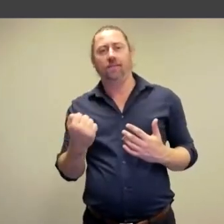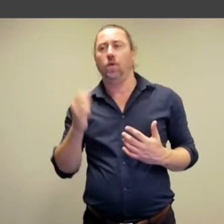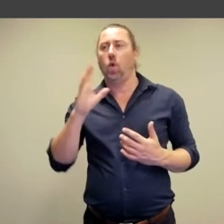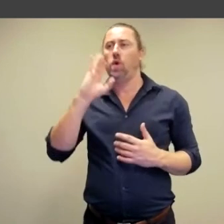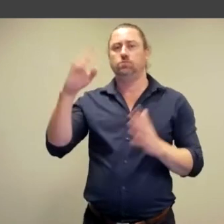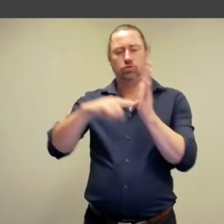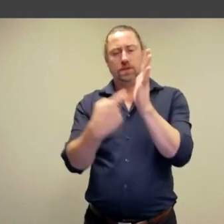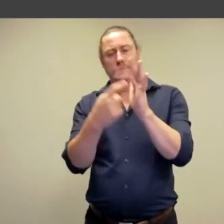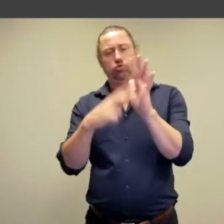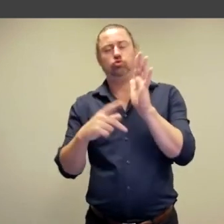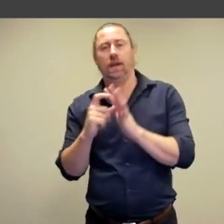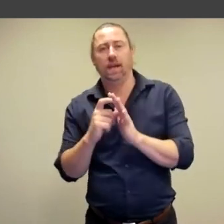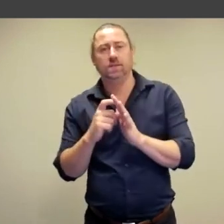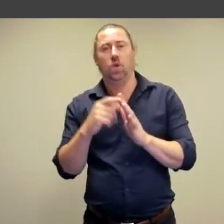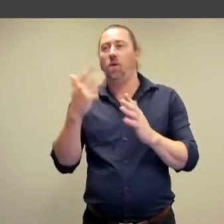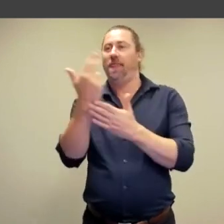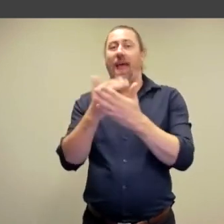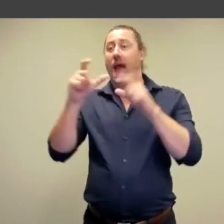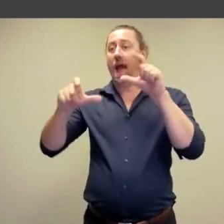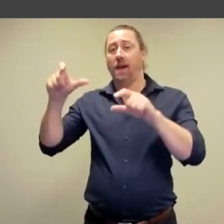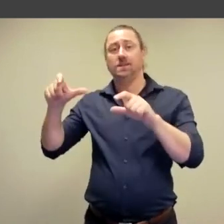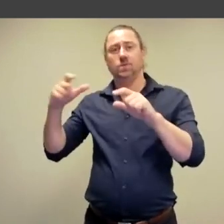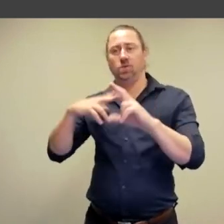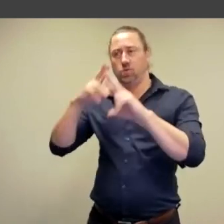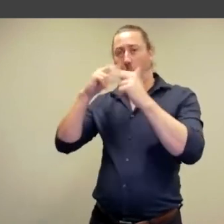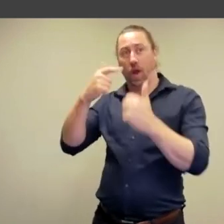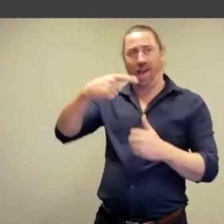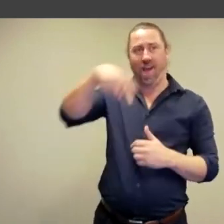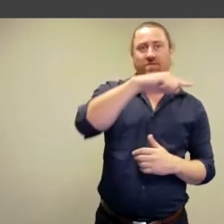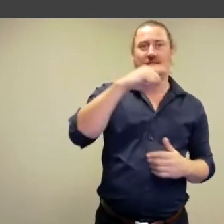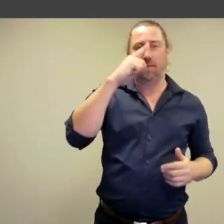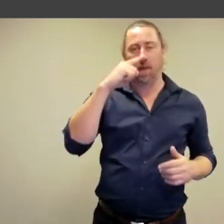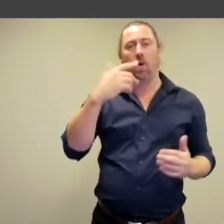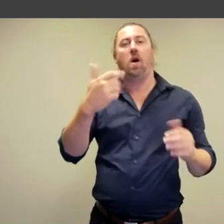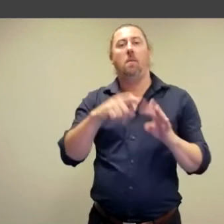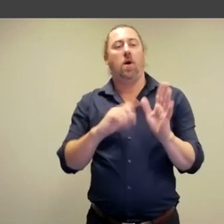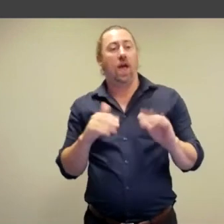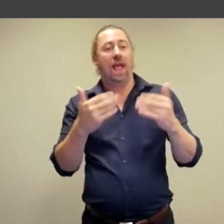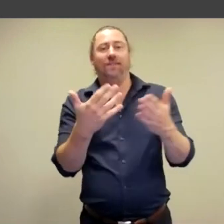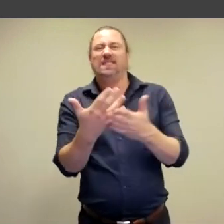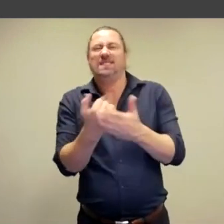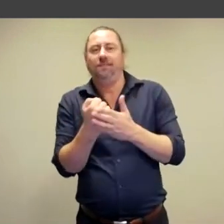of artists, seeking to take care of us